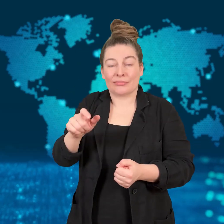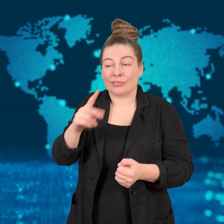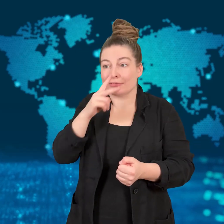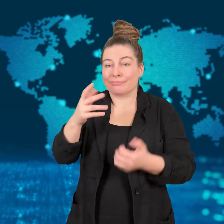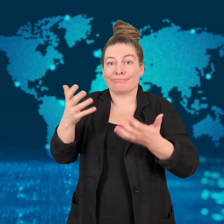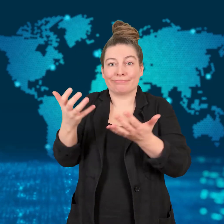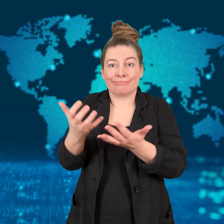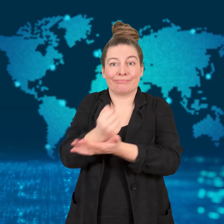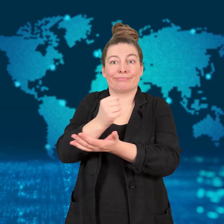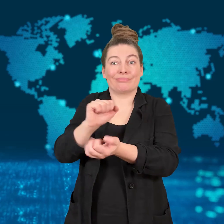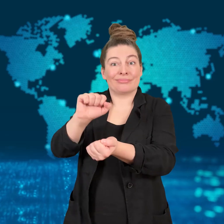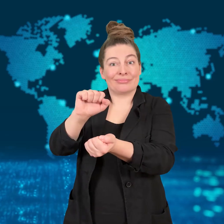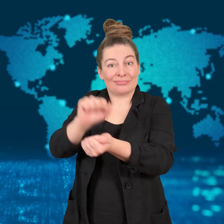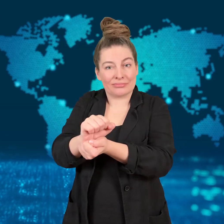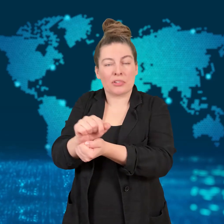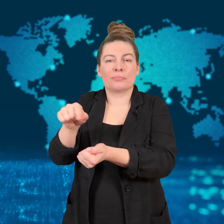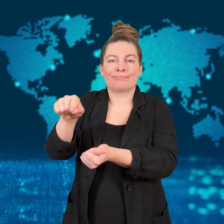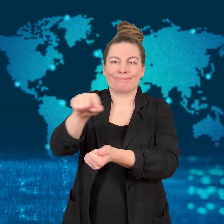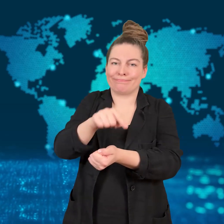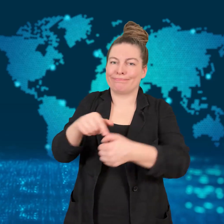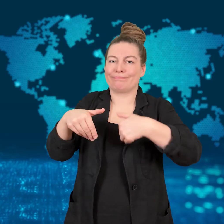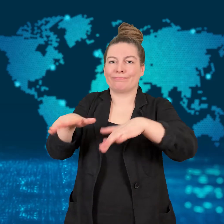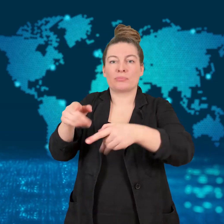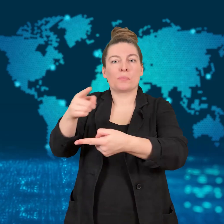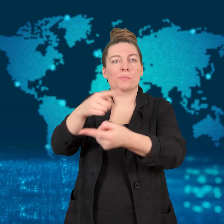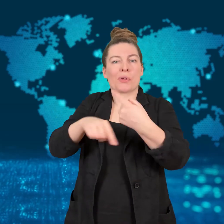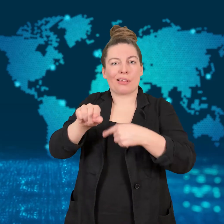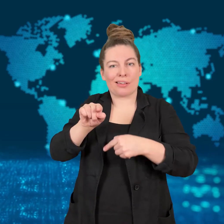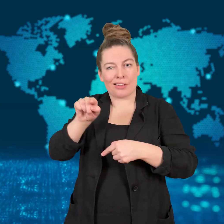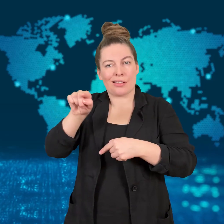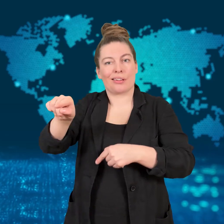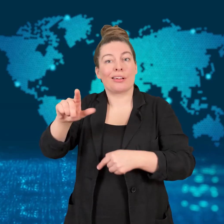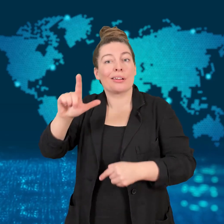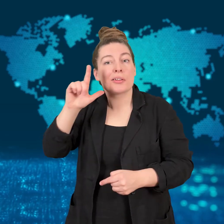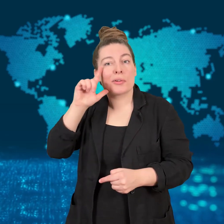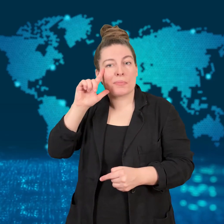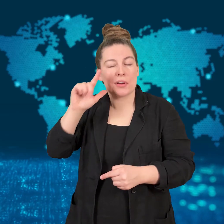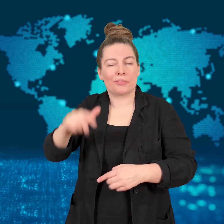Others have been intercepted and returned to Libya.